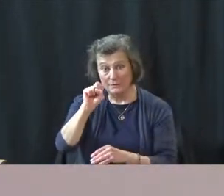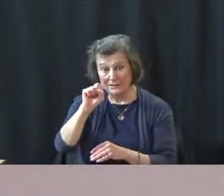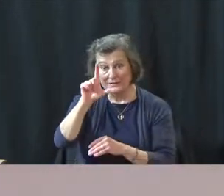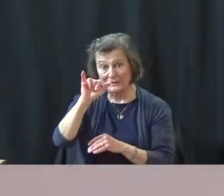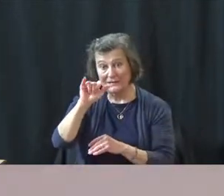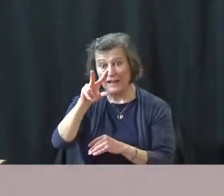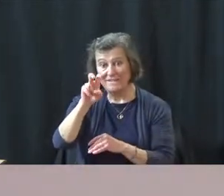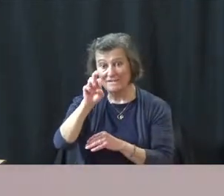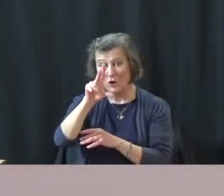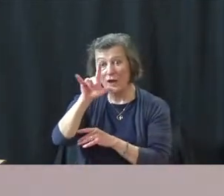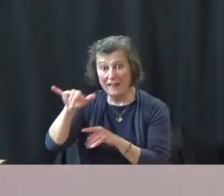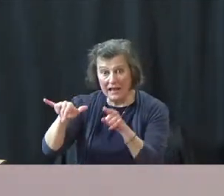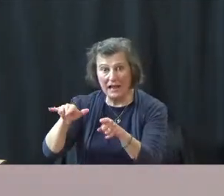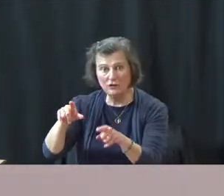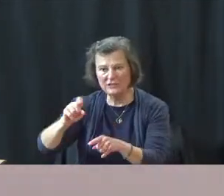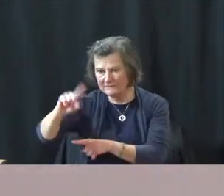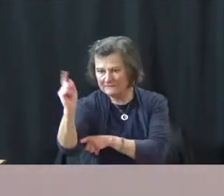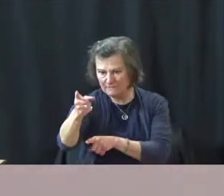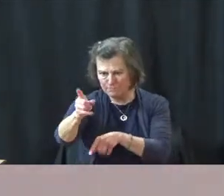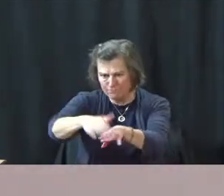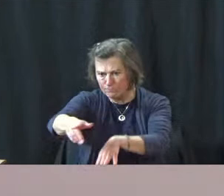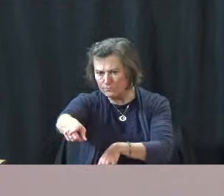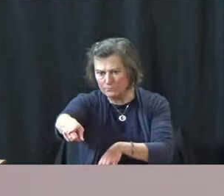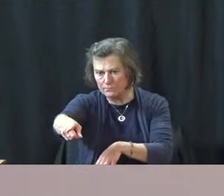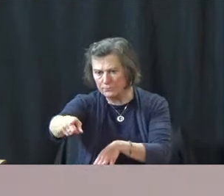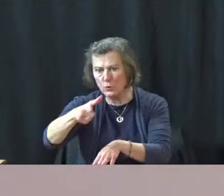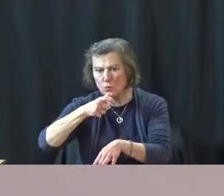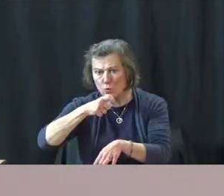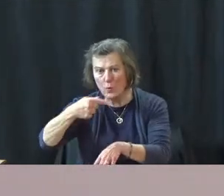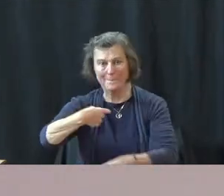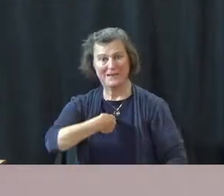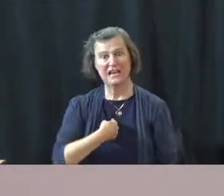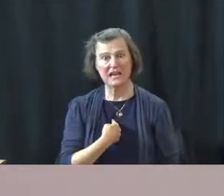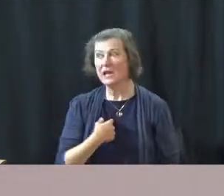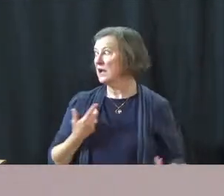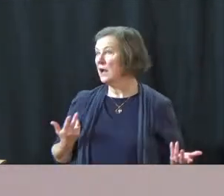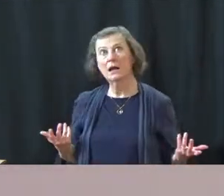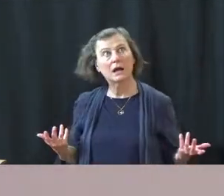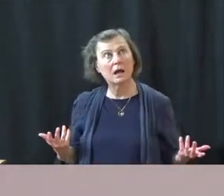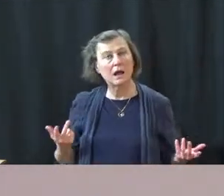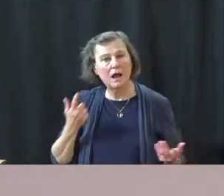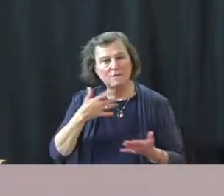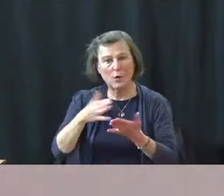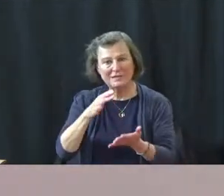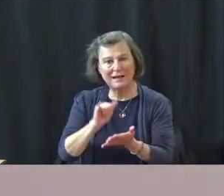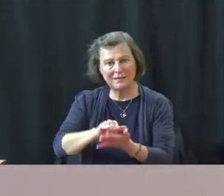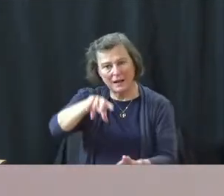who sharply scolded me for singing that stupid song.